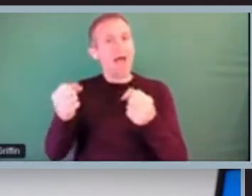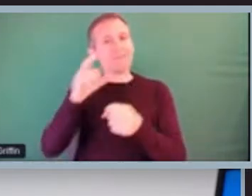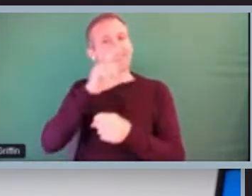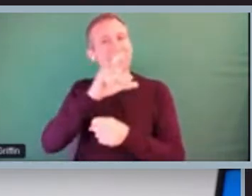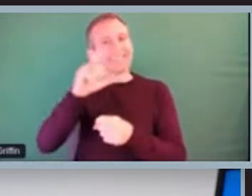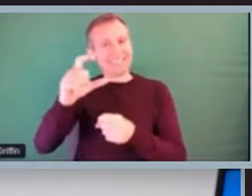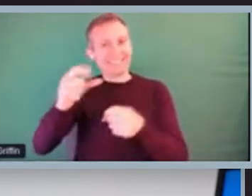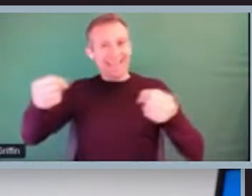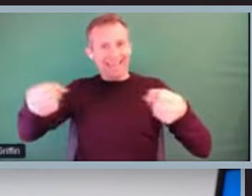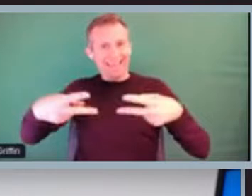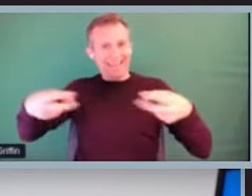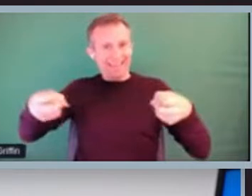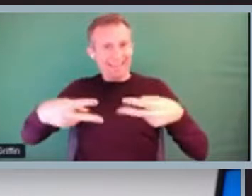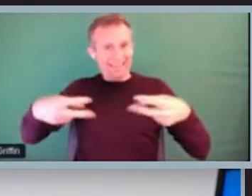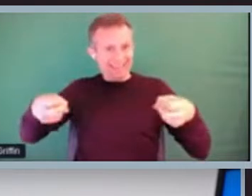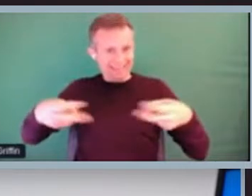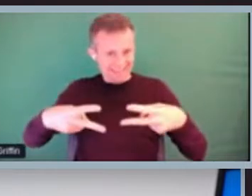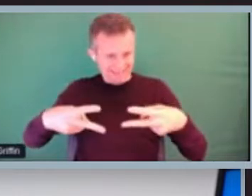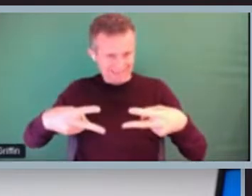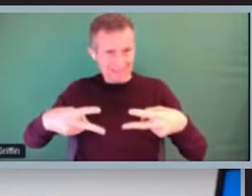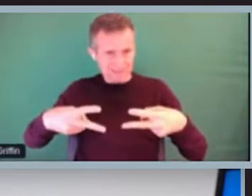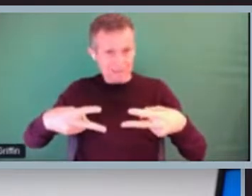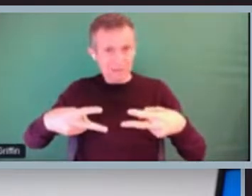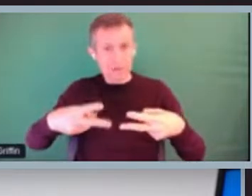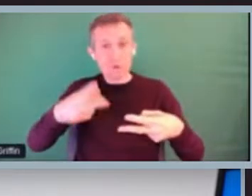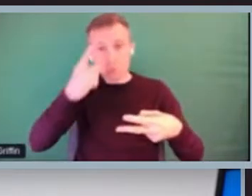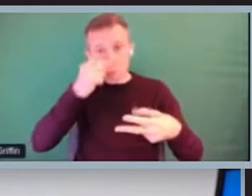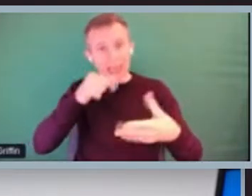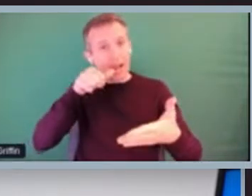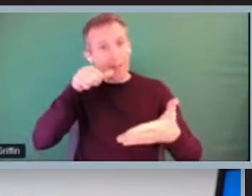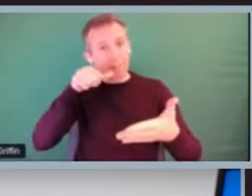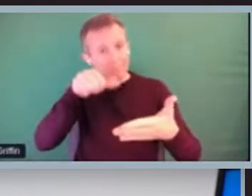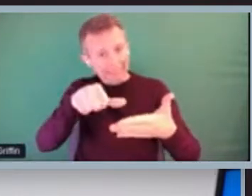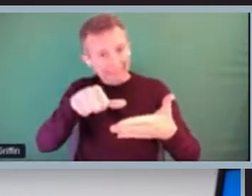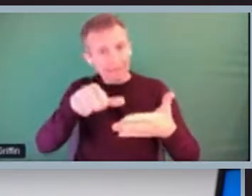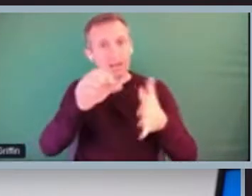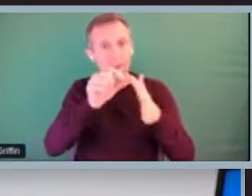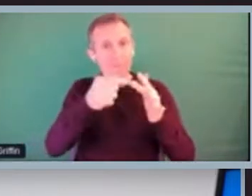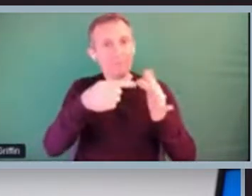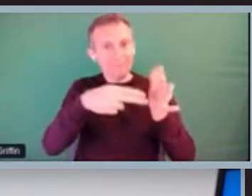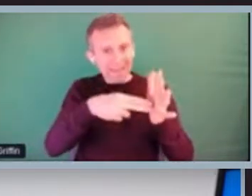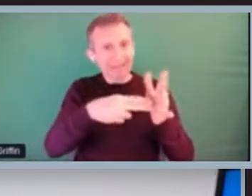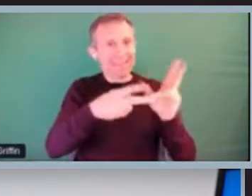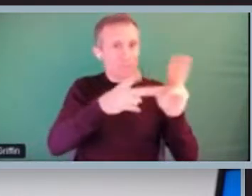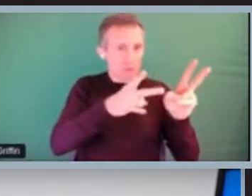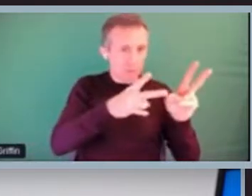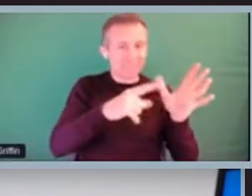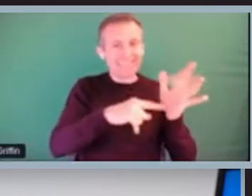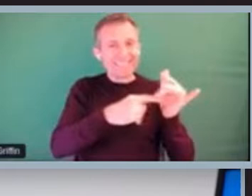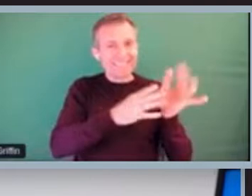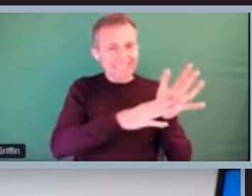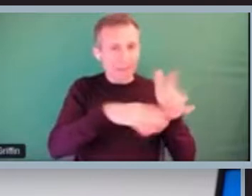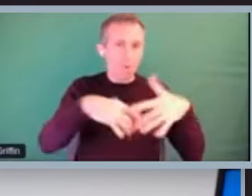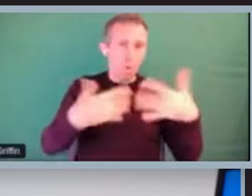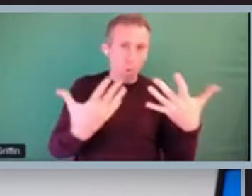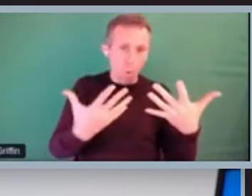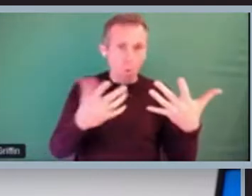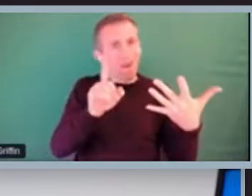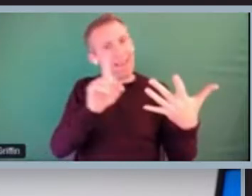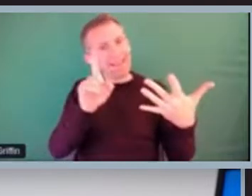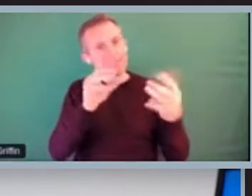You should also be able to pin Tim and Bridget our BSL (British Sign Language) interpreters.